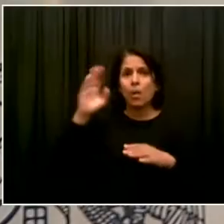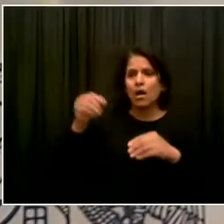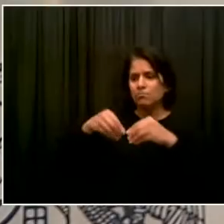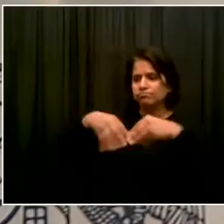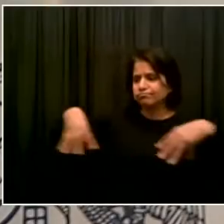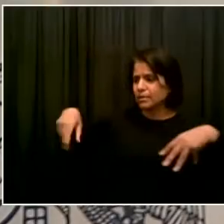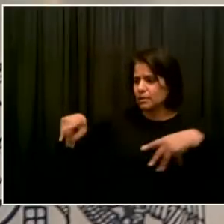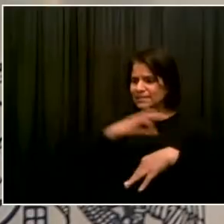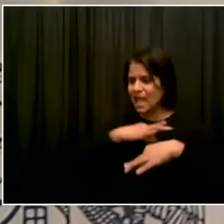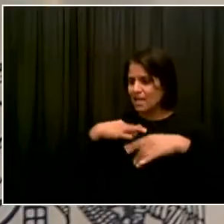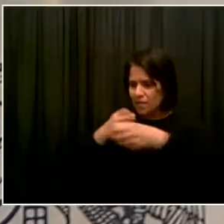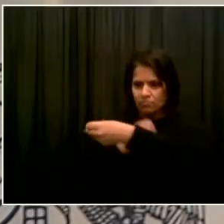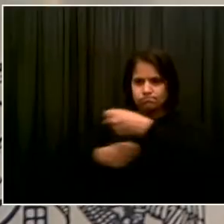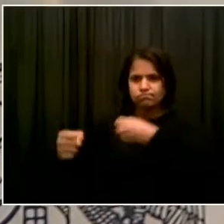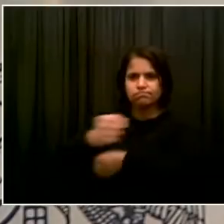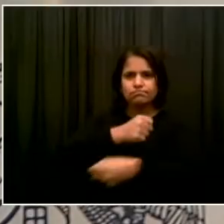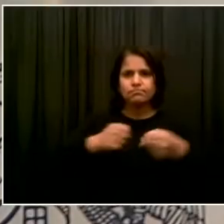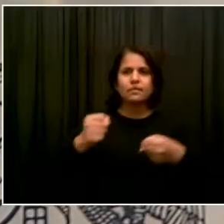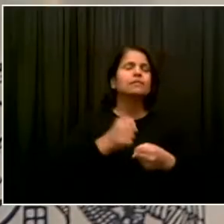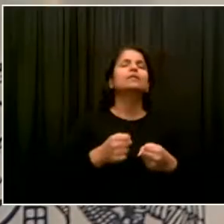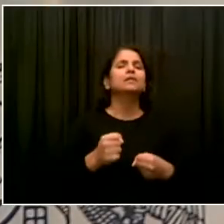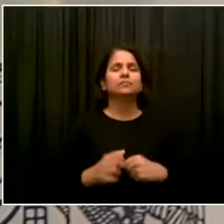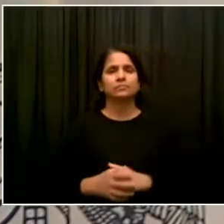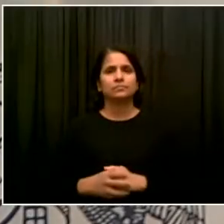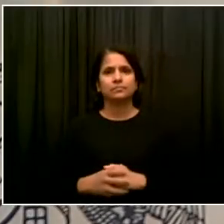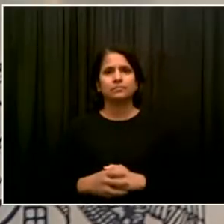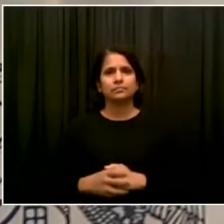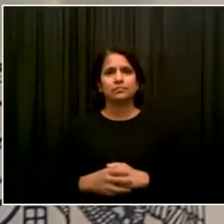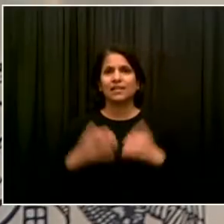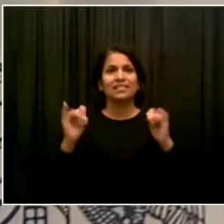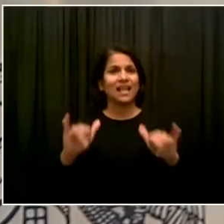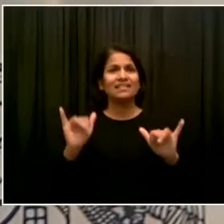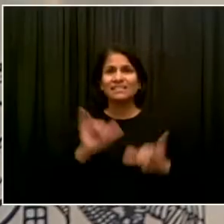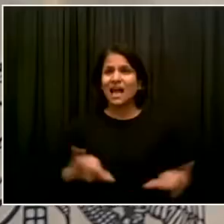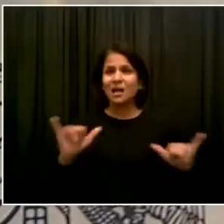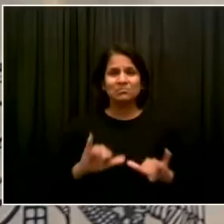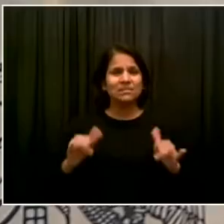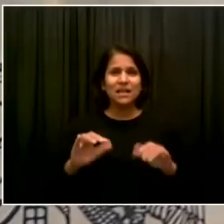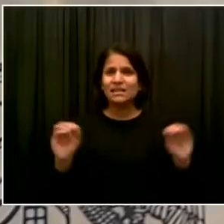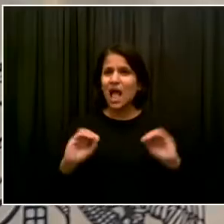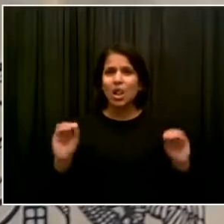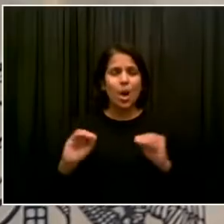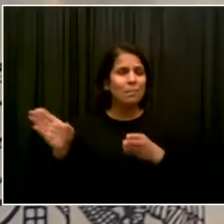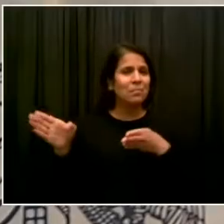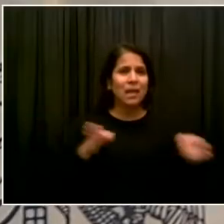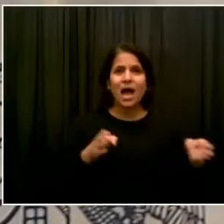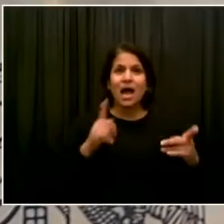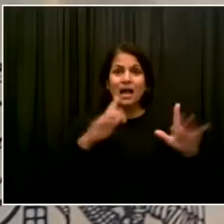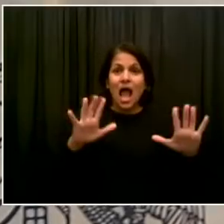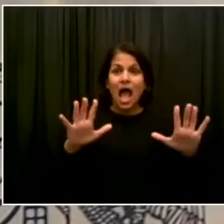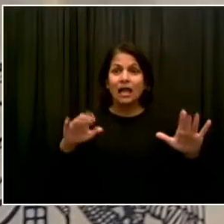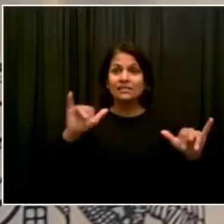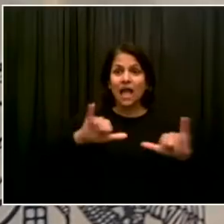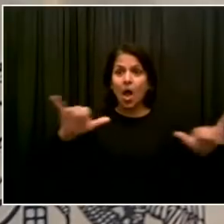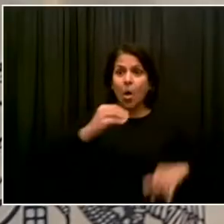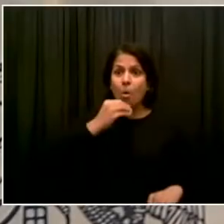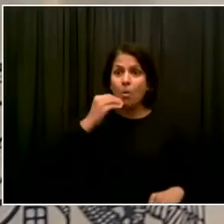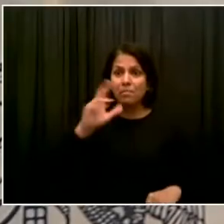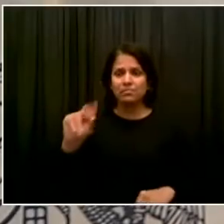FEELING WELL SHOULD STAY HOME. SUPERVISORS WILL ADDRESS THEIR OWN SITUATIONS IN THEIR OWN